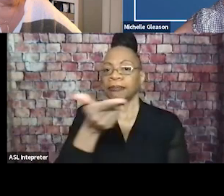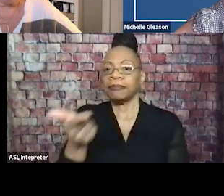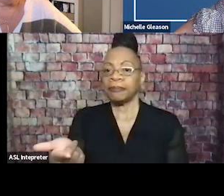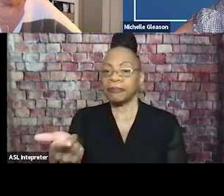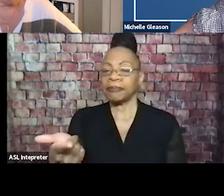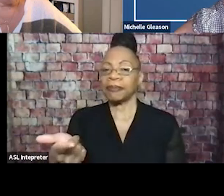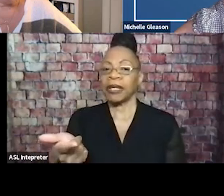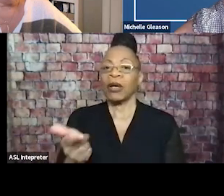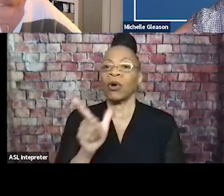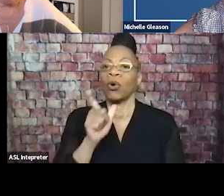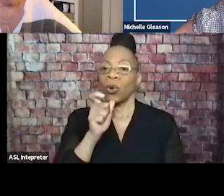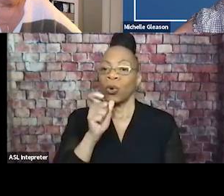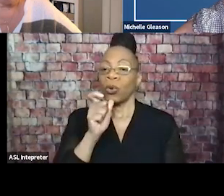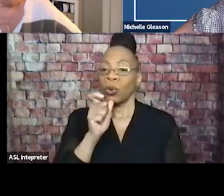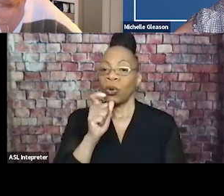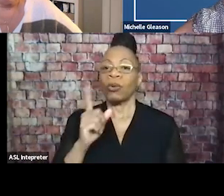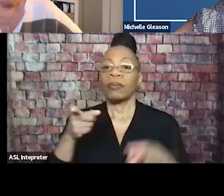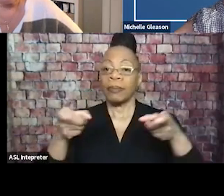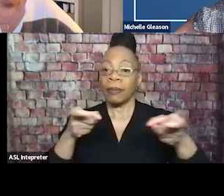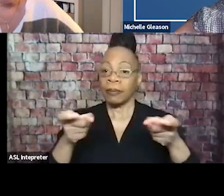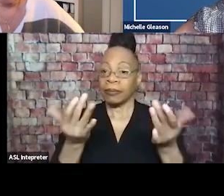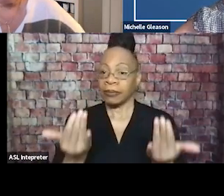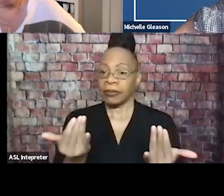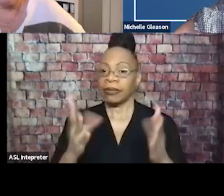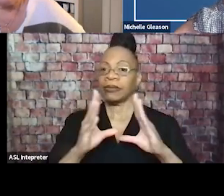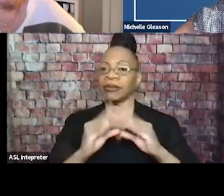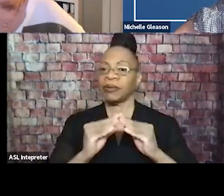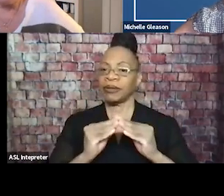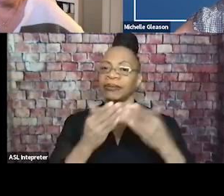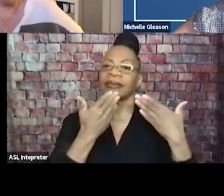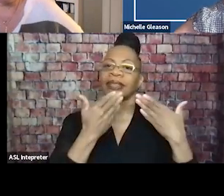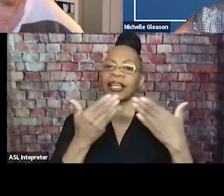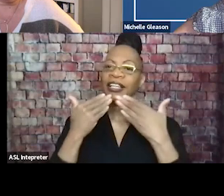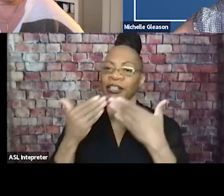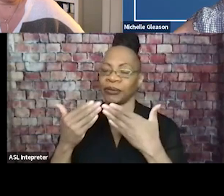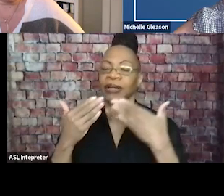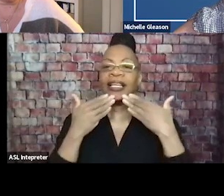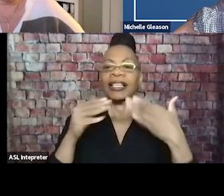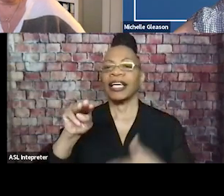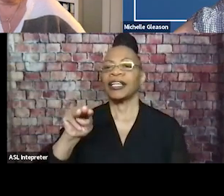Pam will be moderating today's webinar. Thank you, everybody. Thanks, Michelle, for your support.